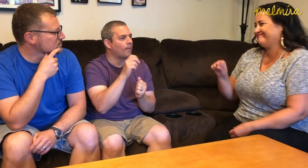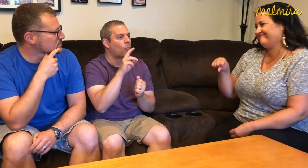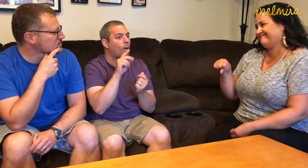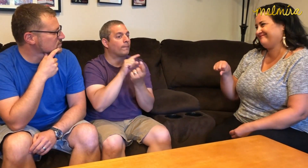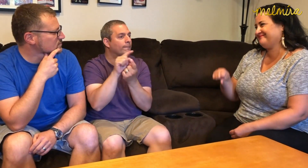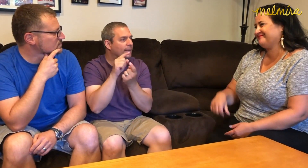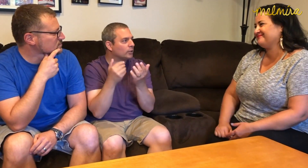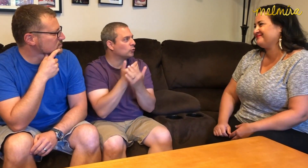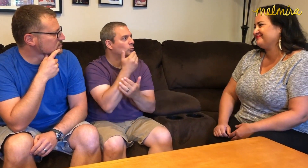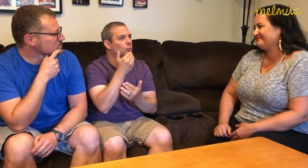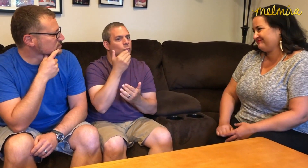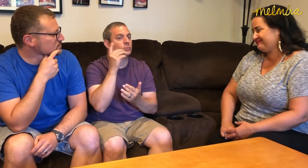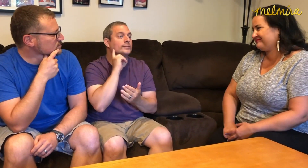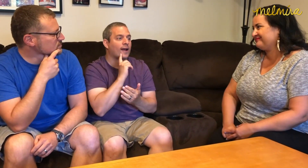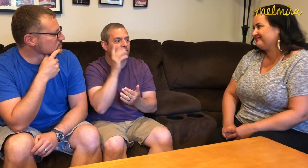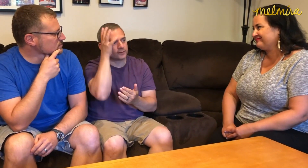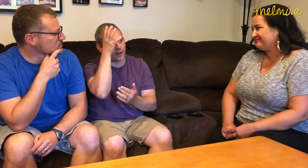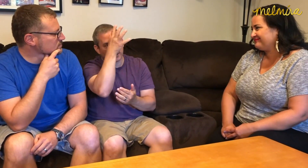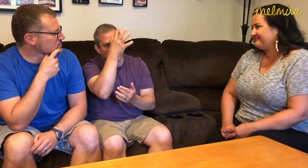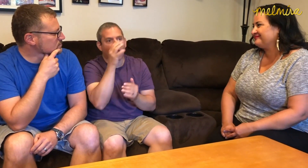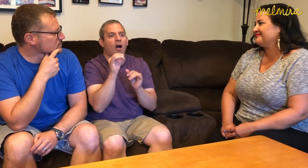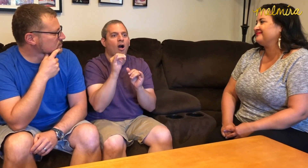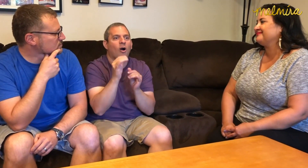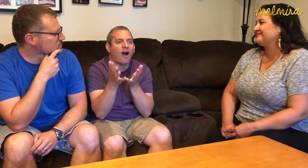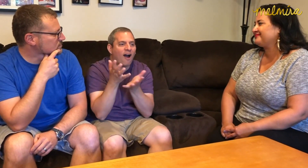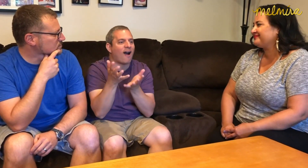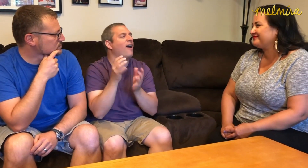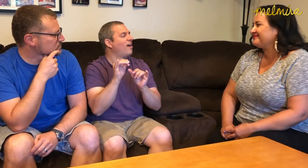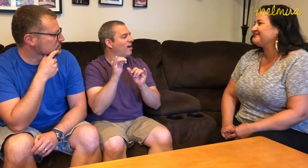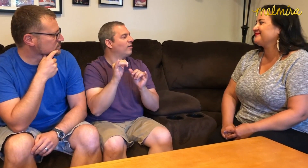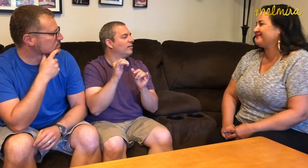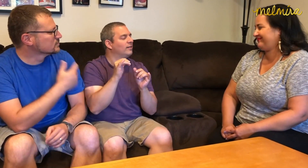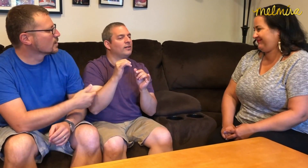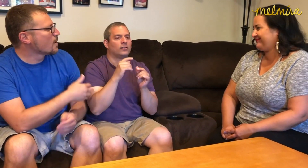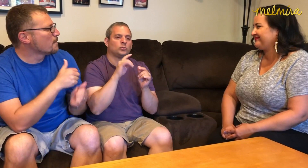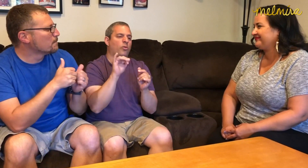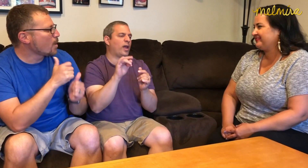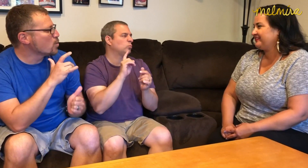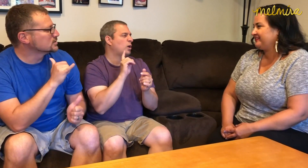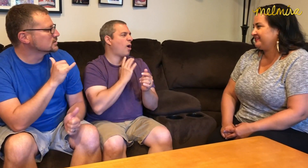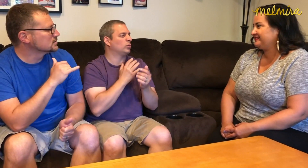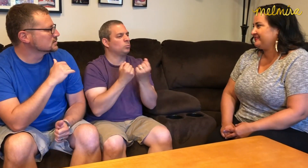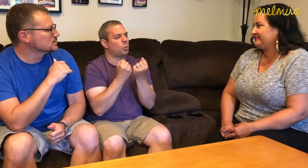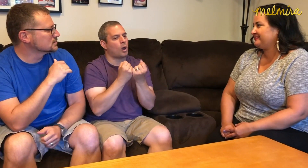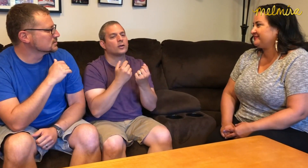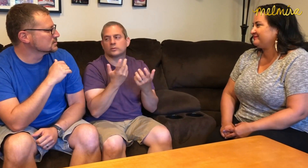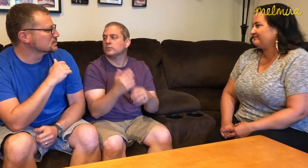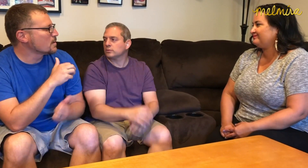or meet new deaf Dads and get to know them. That's where we get most of our support from.